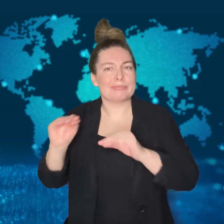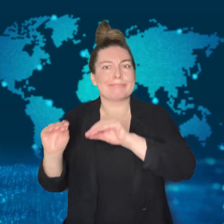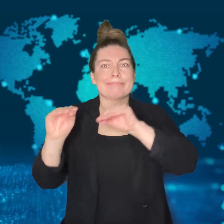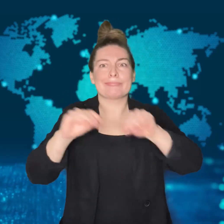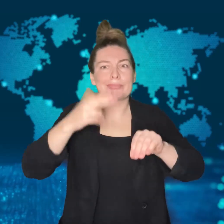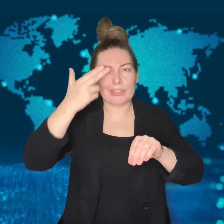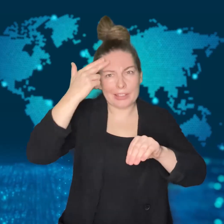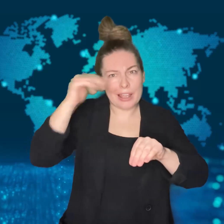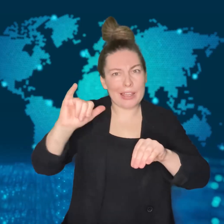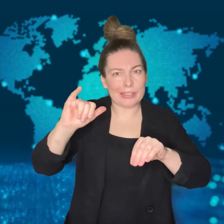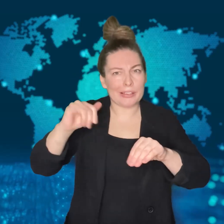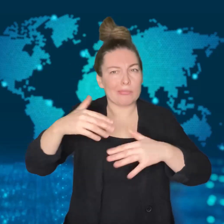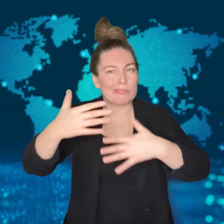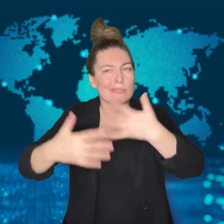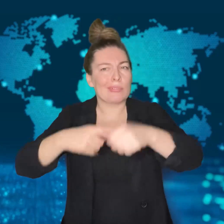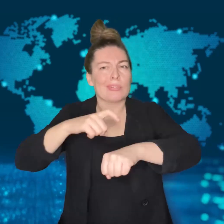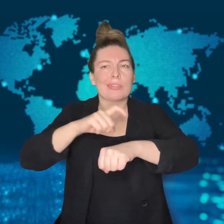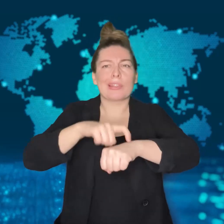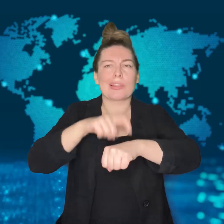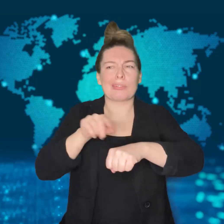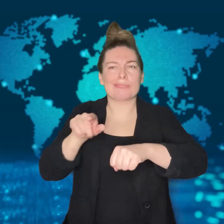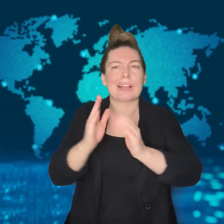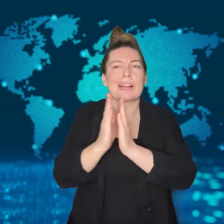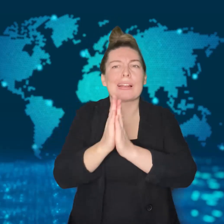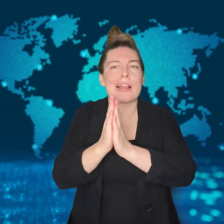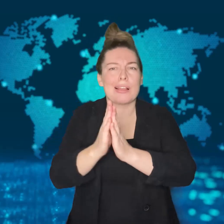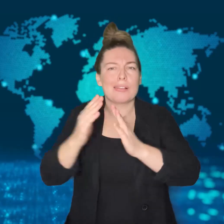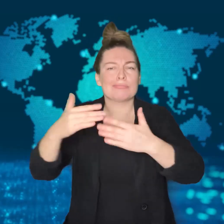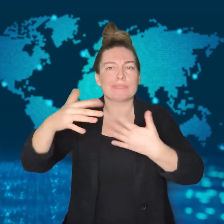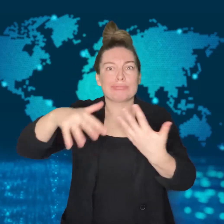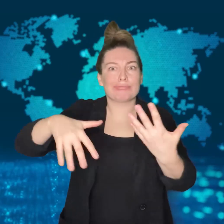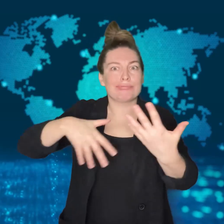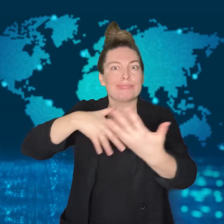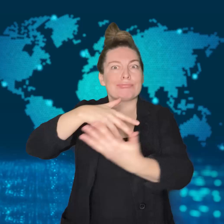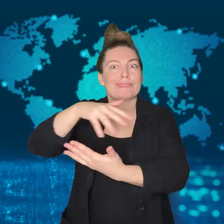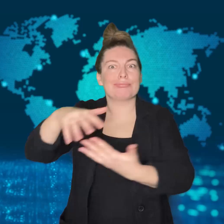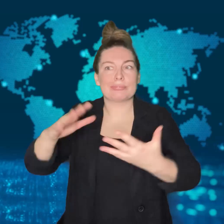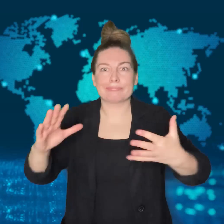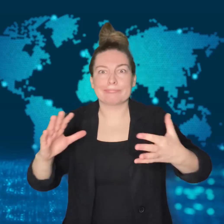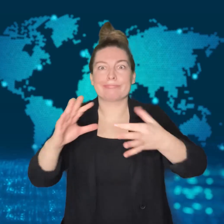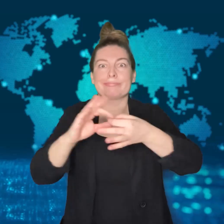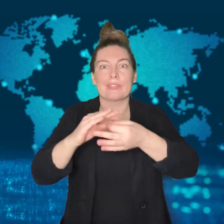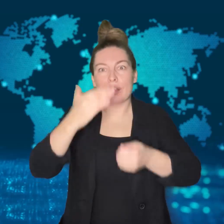With time it blended with Christianity,